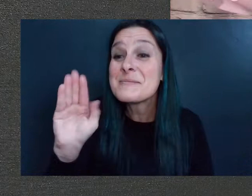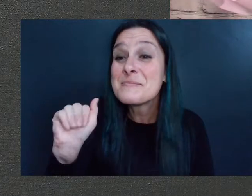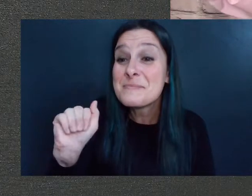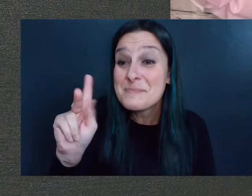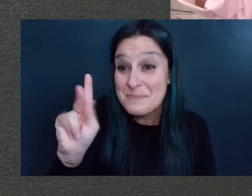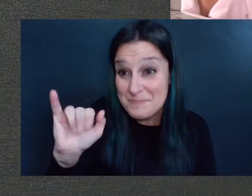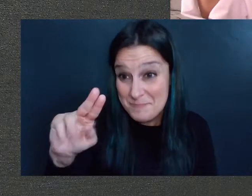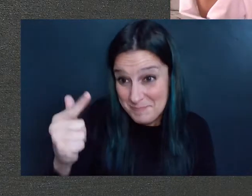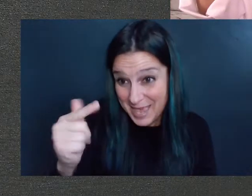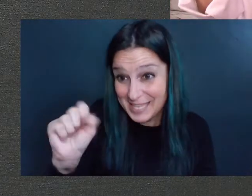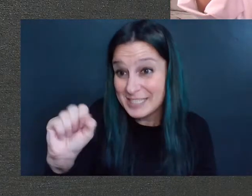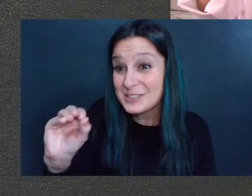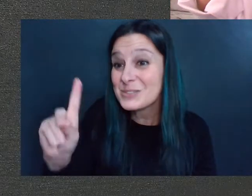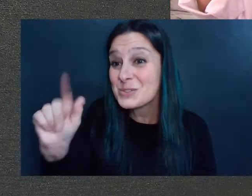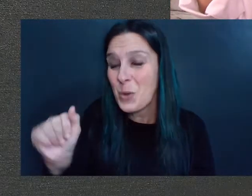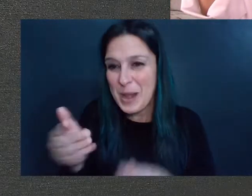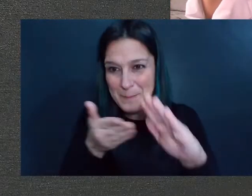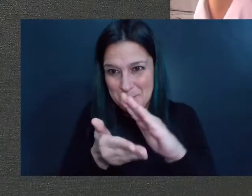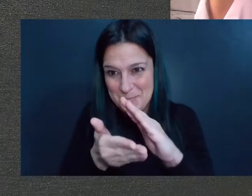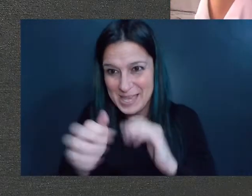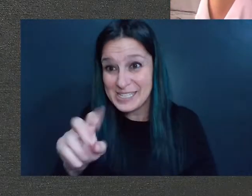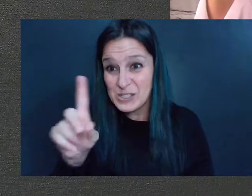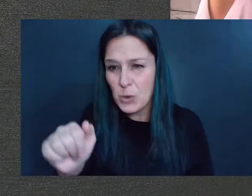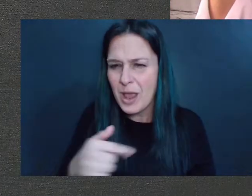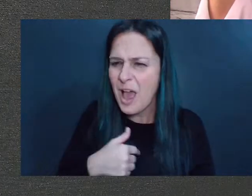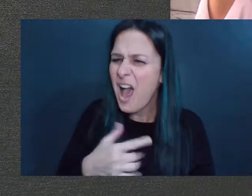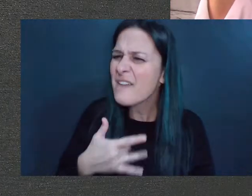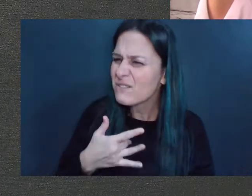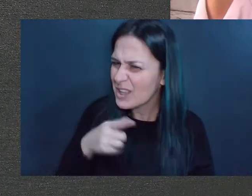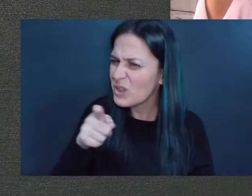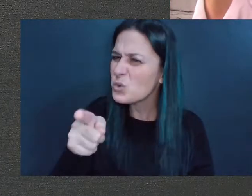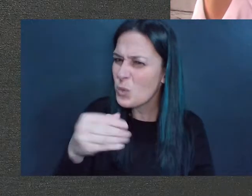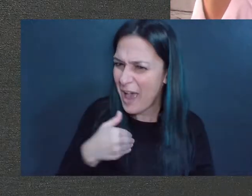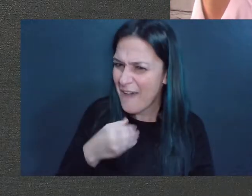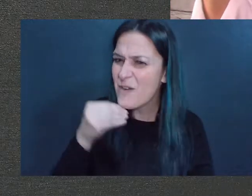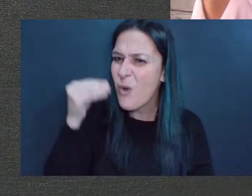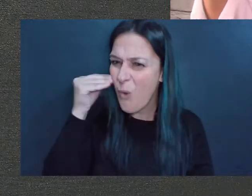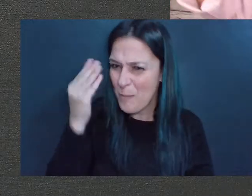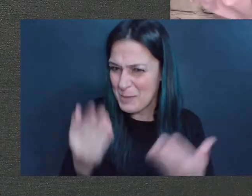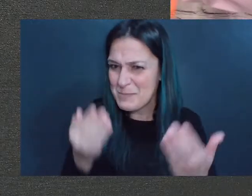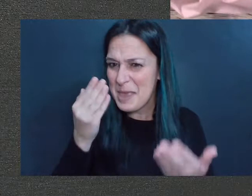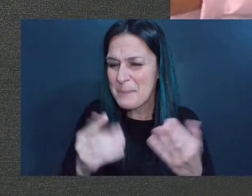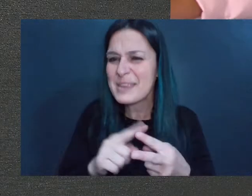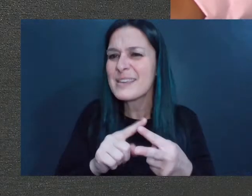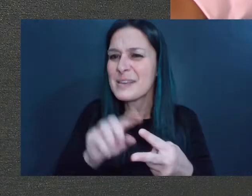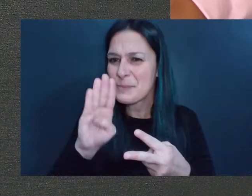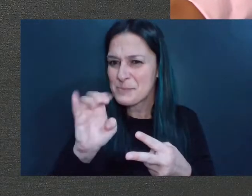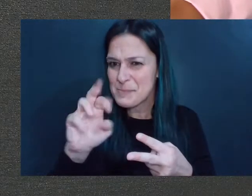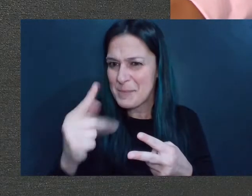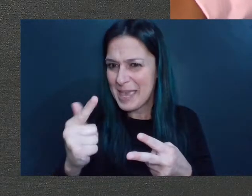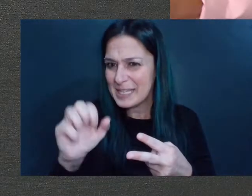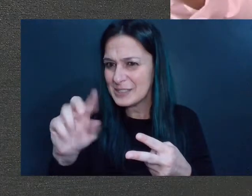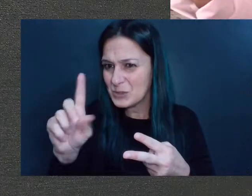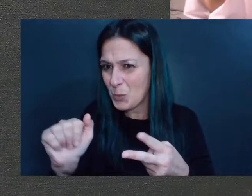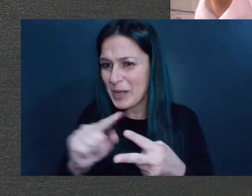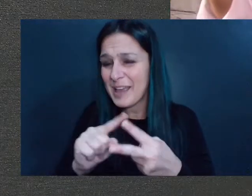Baking soda. I bet you have some baking soda and vinegar at your house. Maybe you could try this.